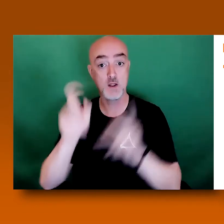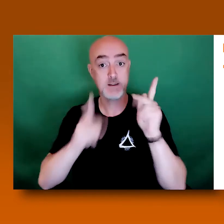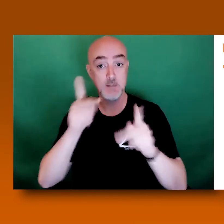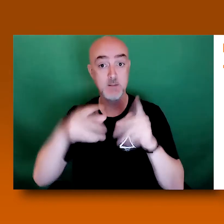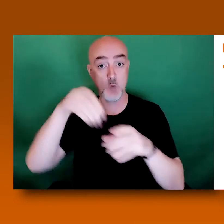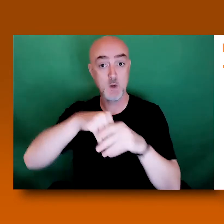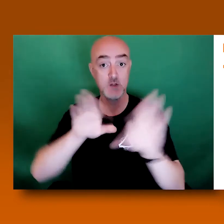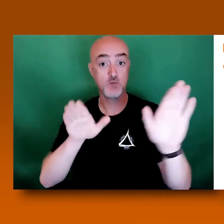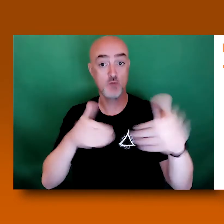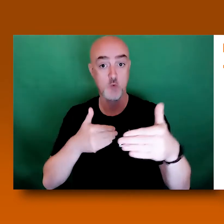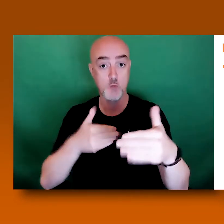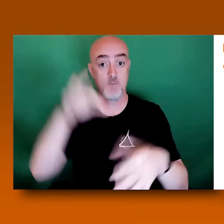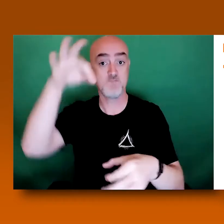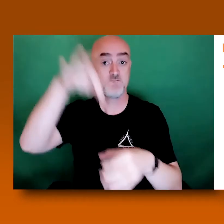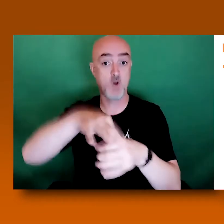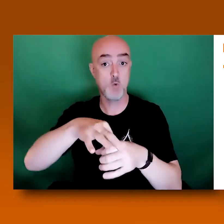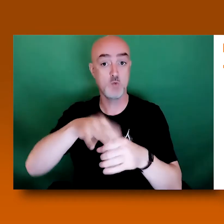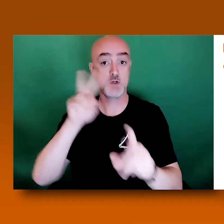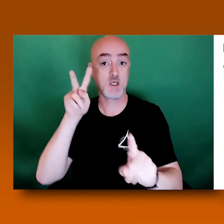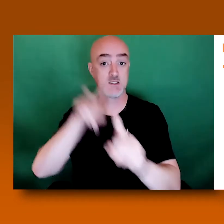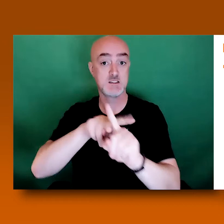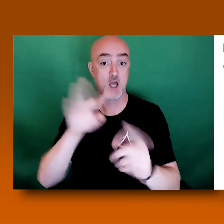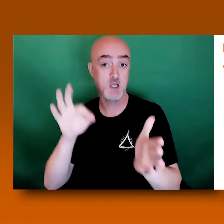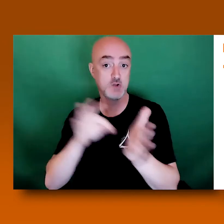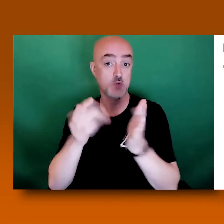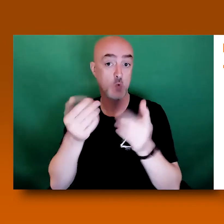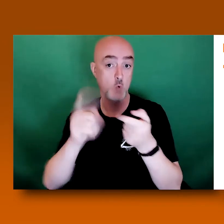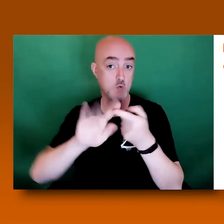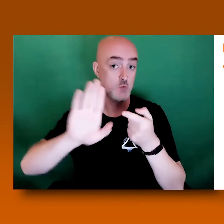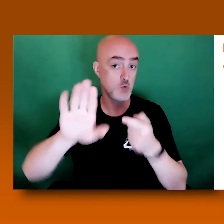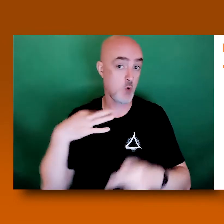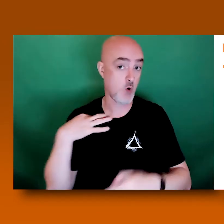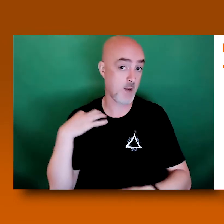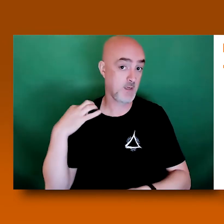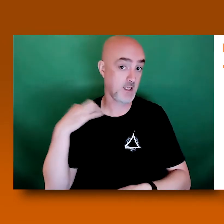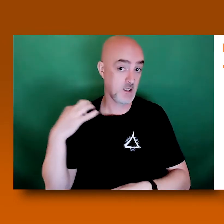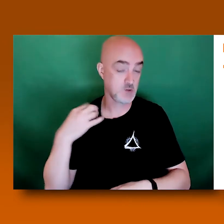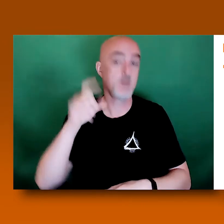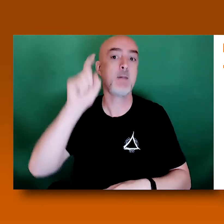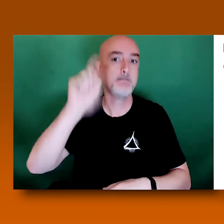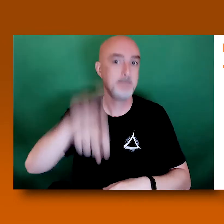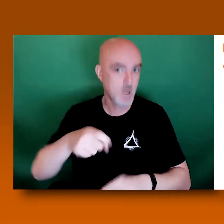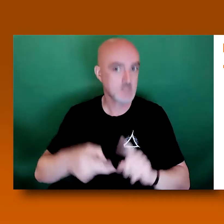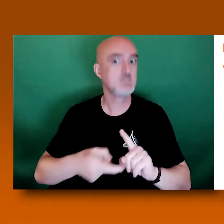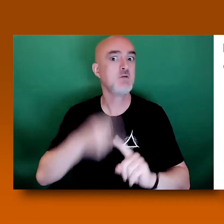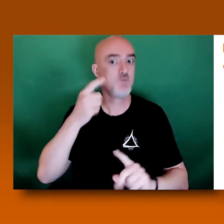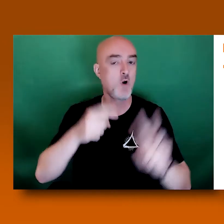so, everyone--all 30 members in the room will now assign a score